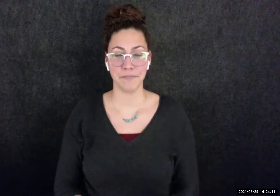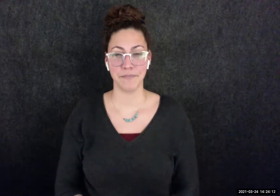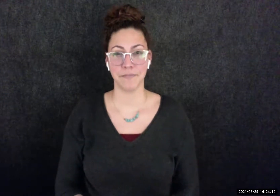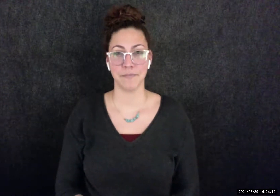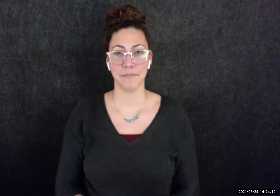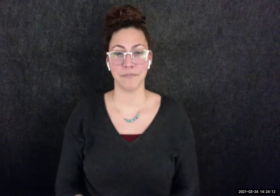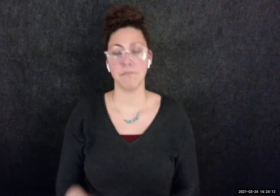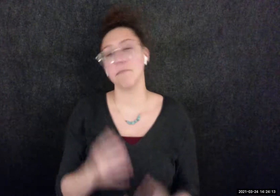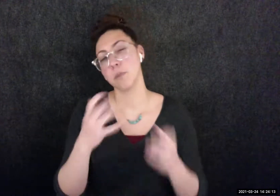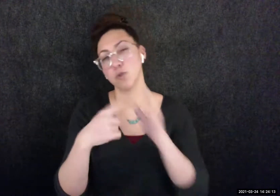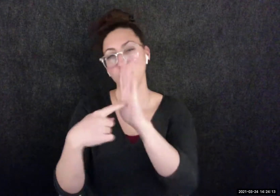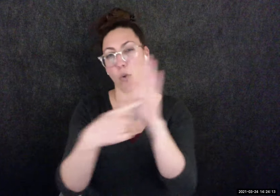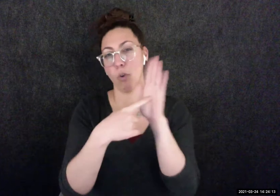what those emails look like.